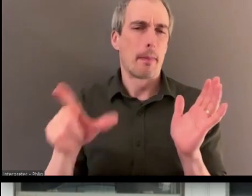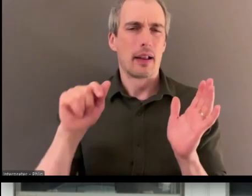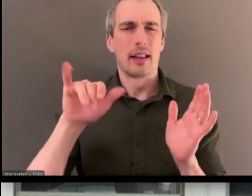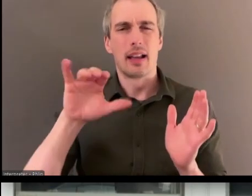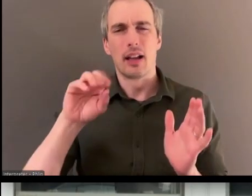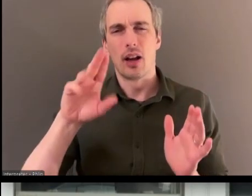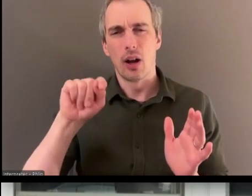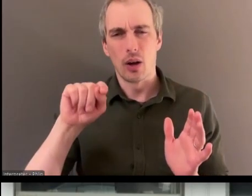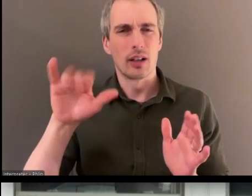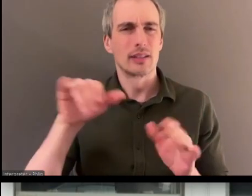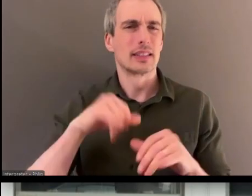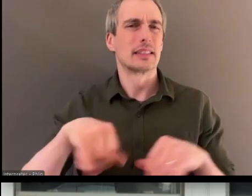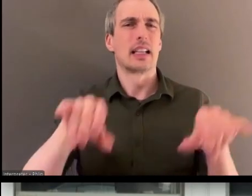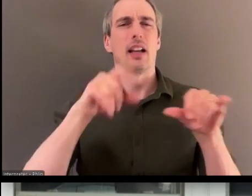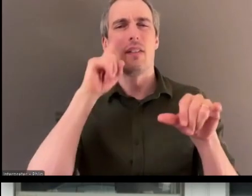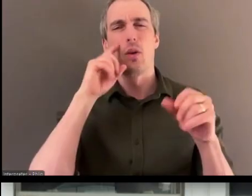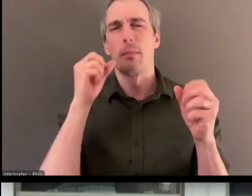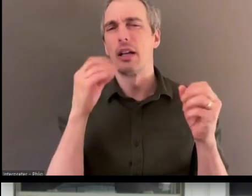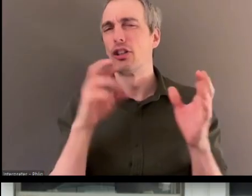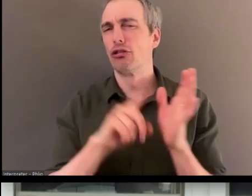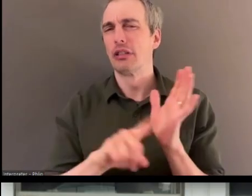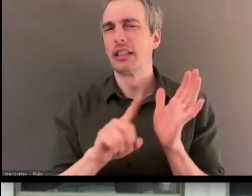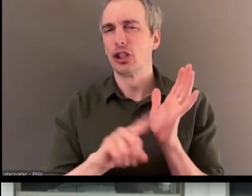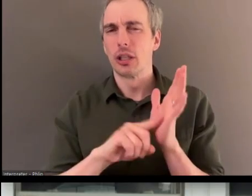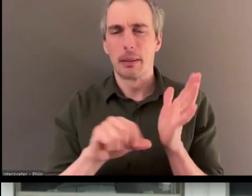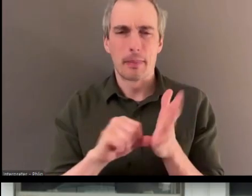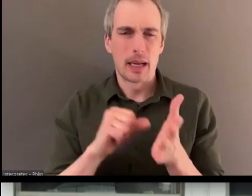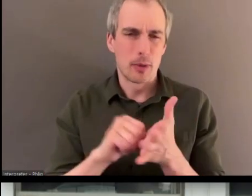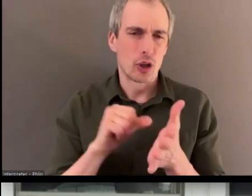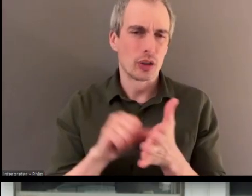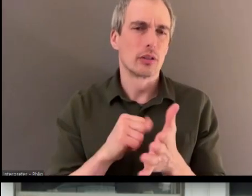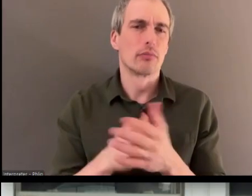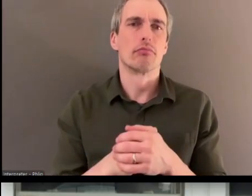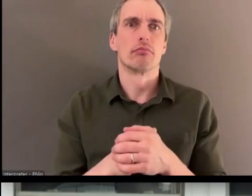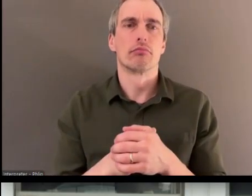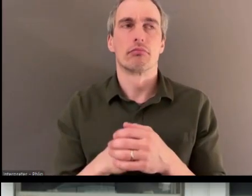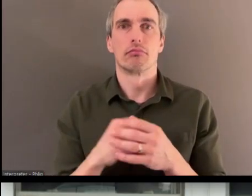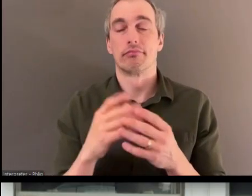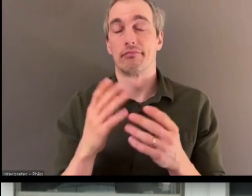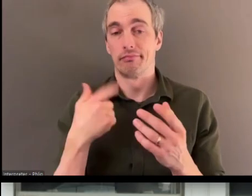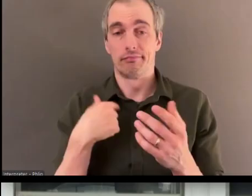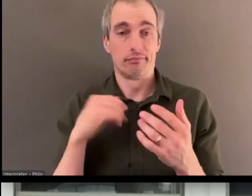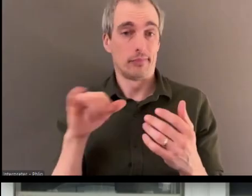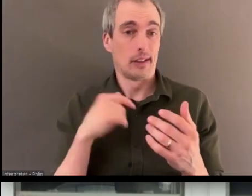And like I mentioned, it is a nightmare for screen readers to be able to traverse a two column layout.